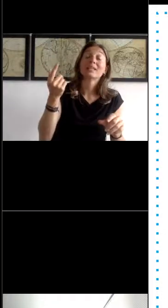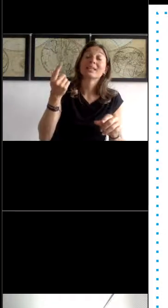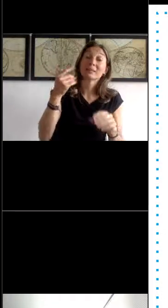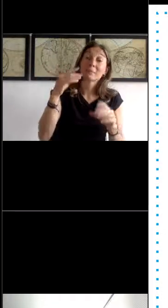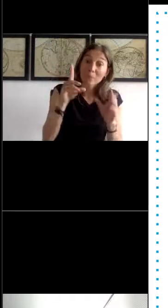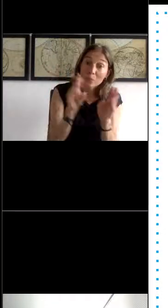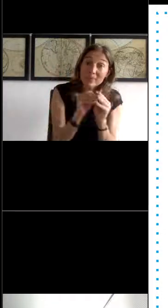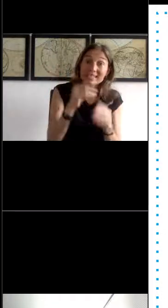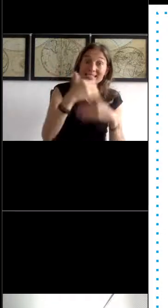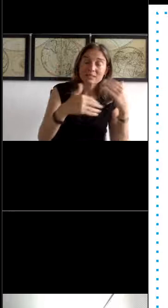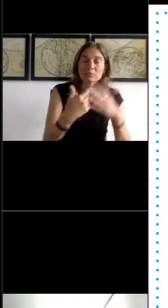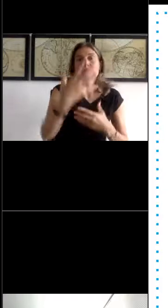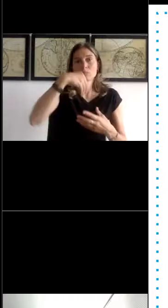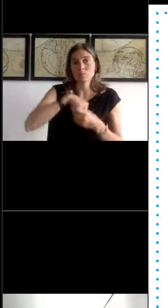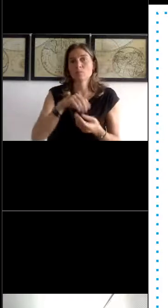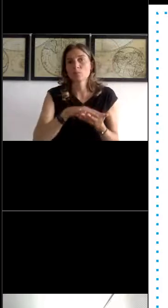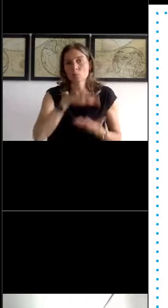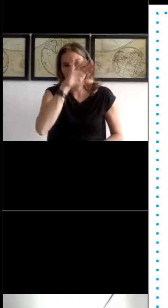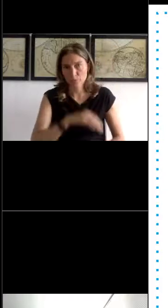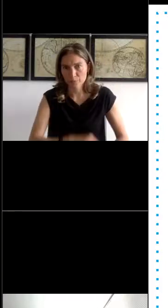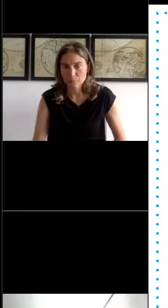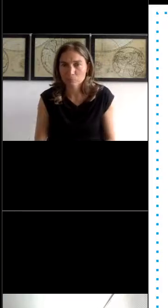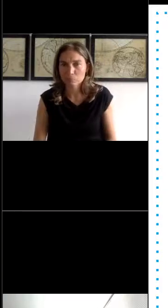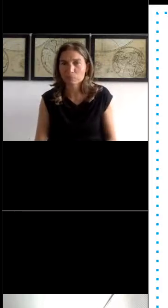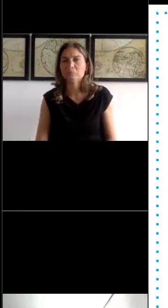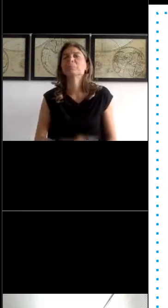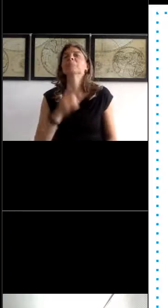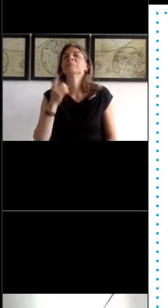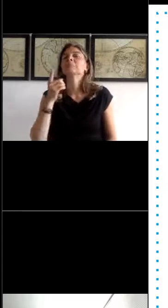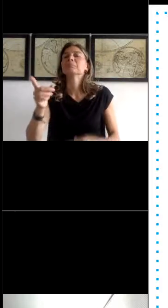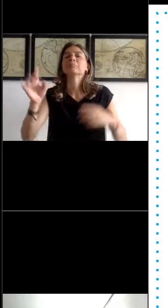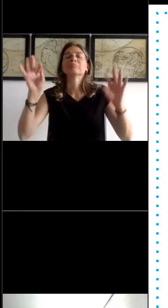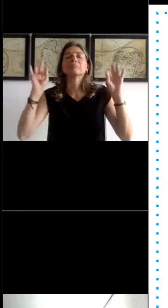to make a second part of the Erasmus+ in a different city